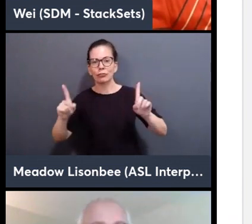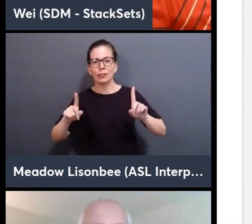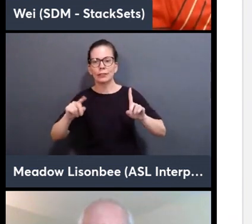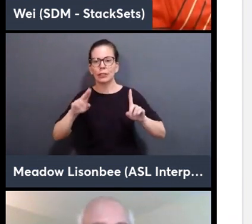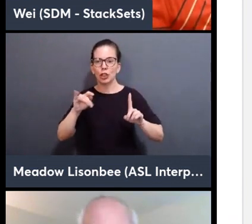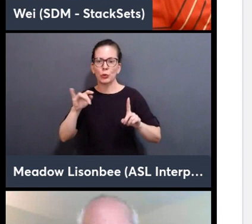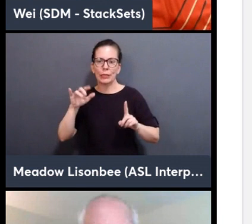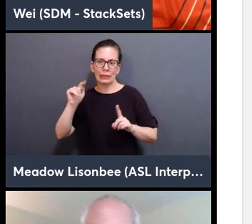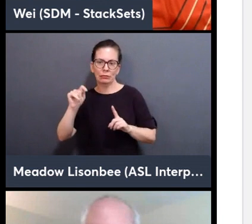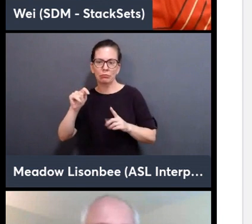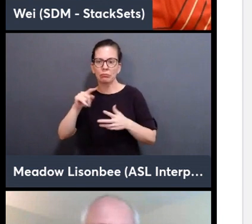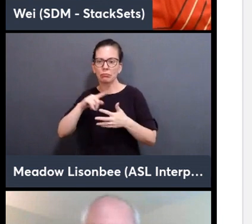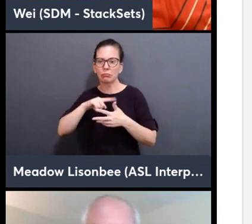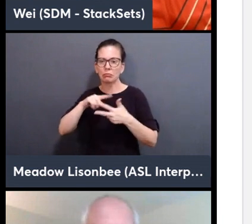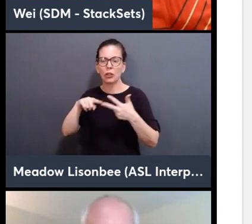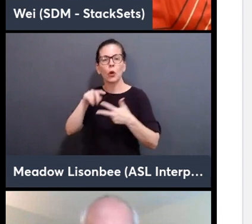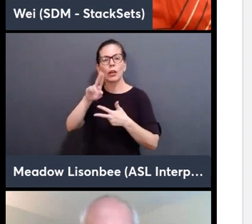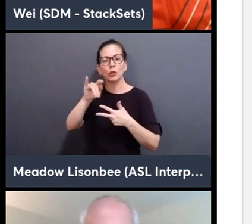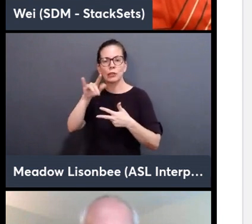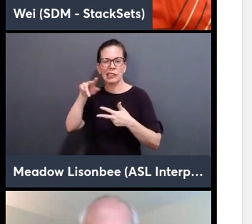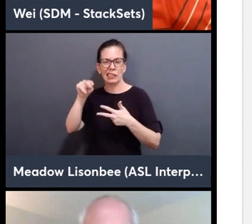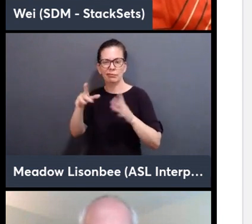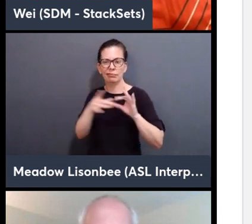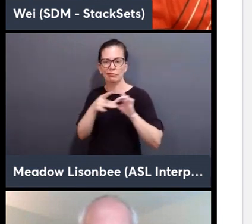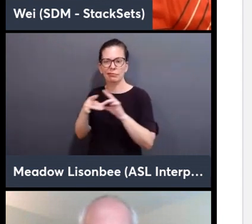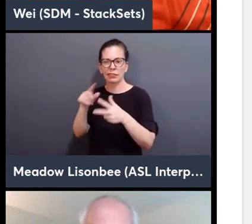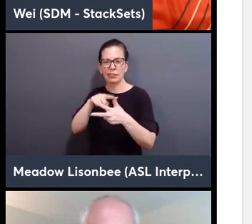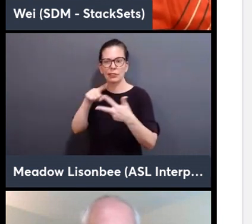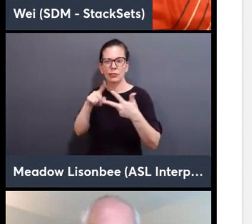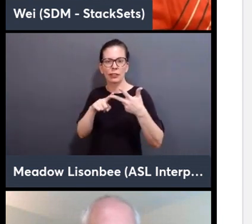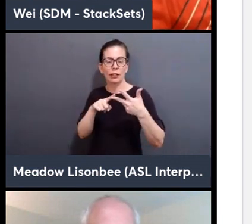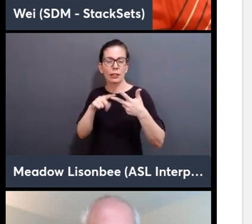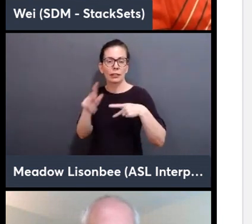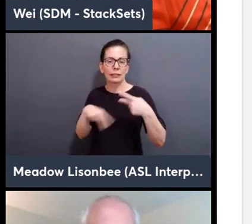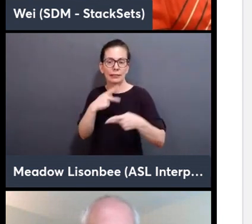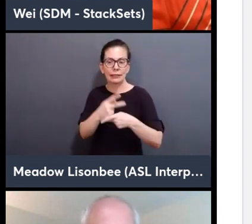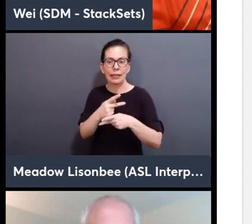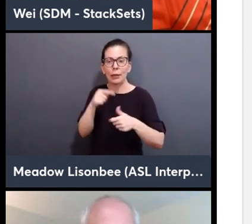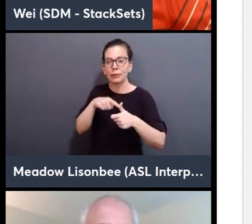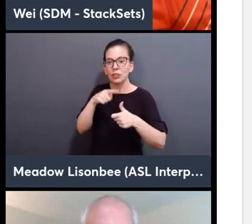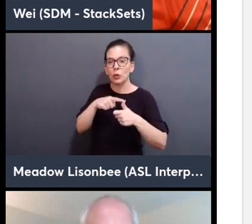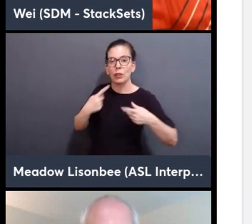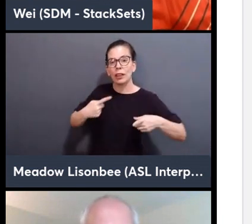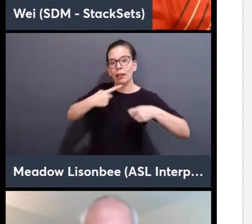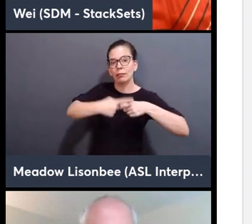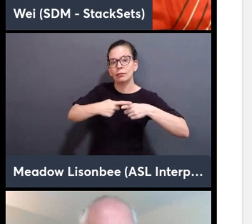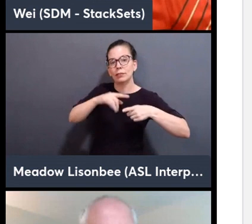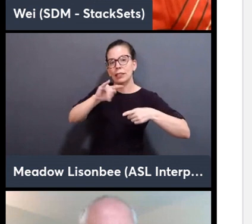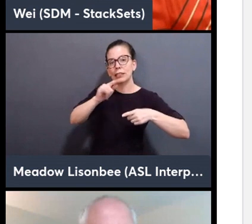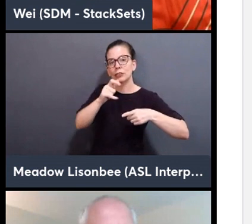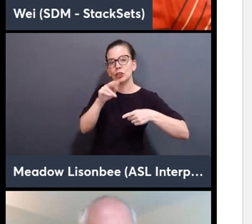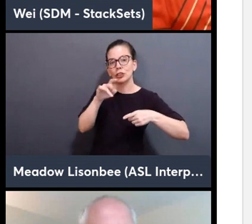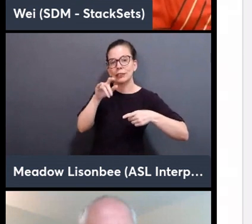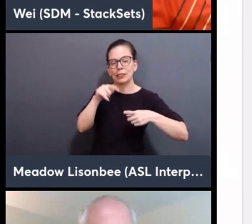These filters, they have a different functionality like intersection. It allow you to include the only specific accounts,